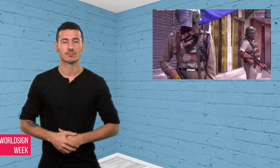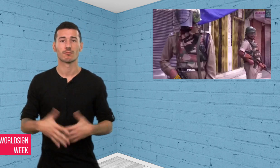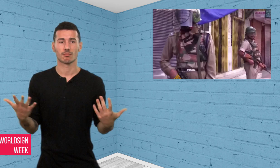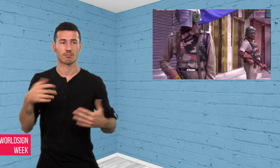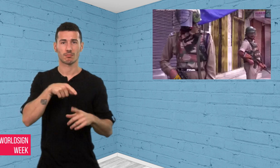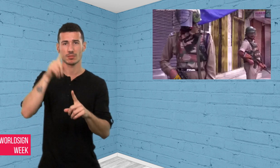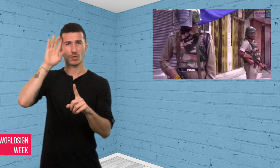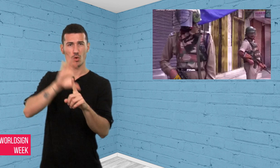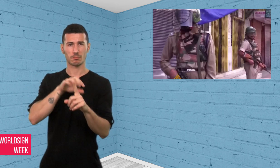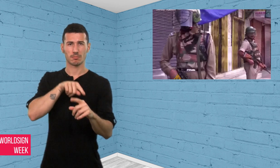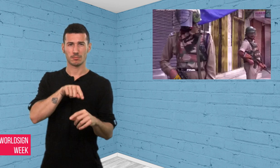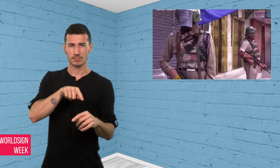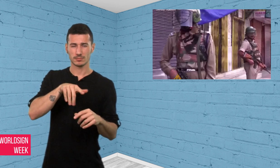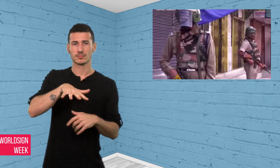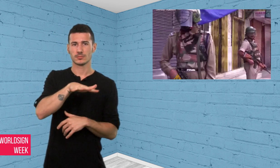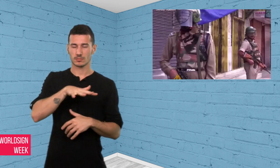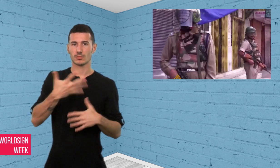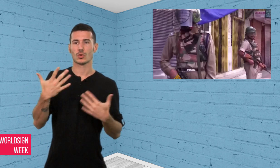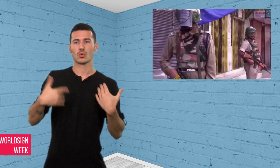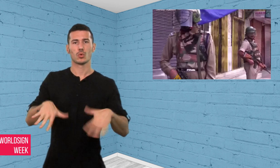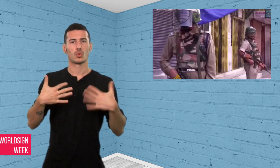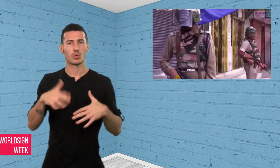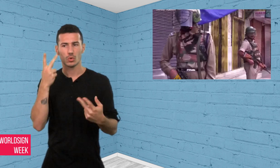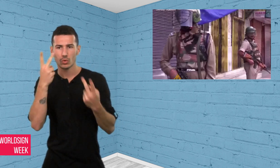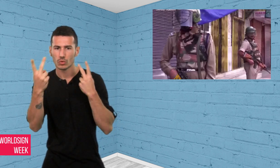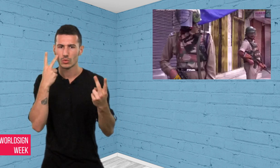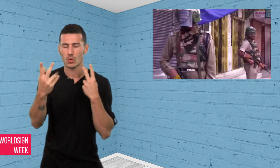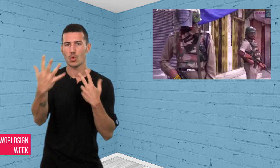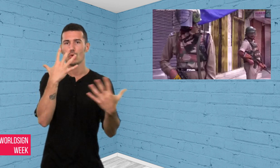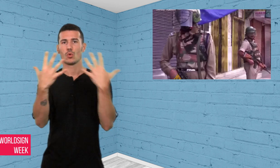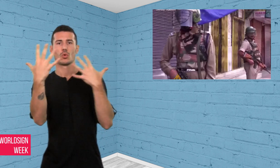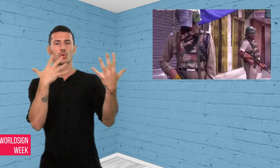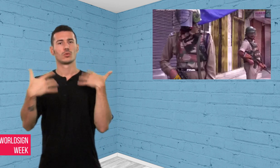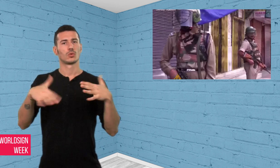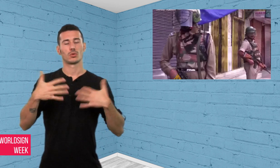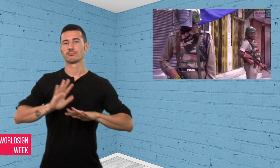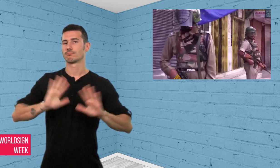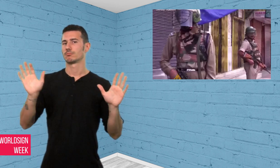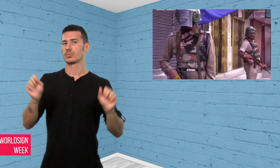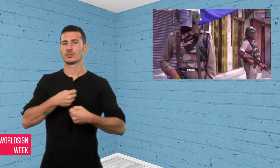unbearable for some, they had to quit.